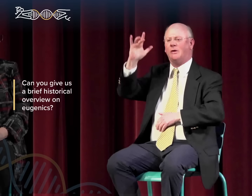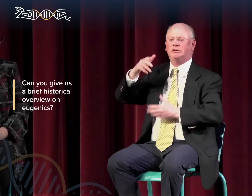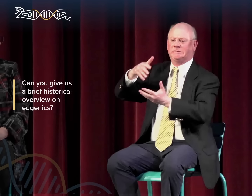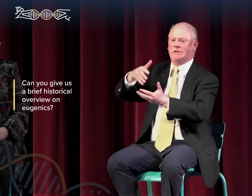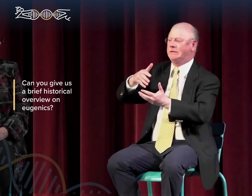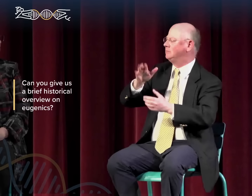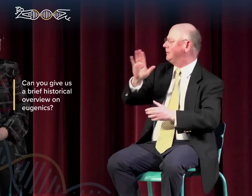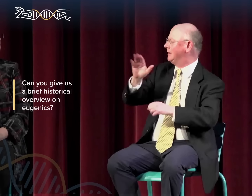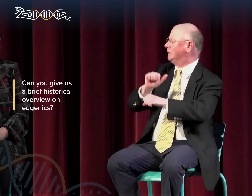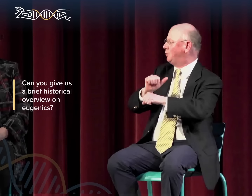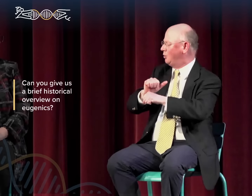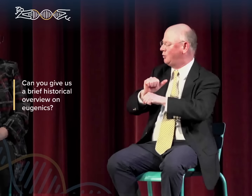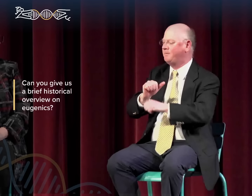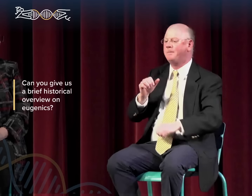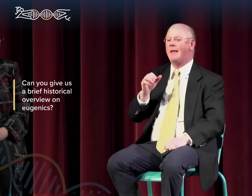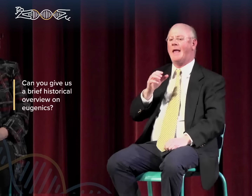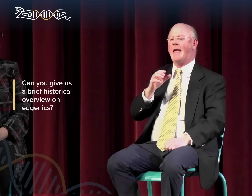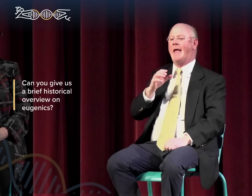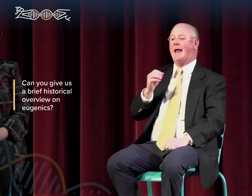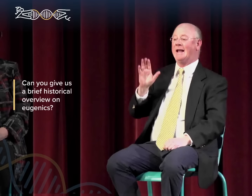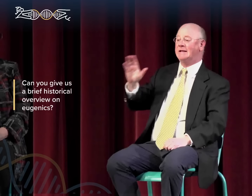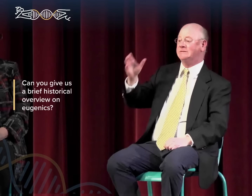of other studies. He did a great deal of important work.